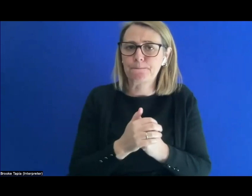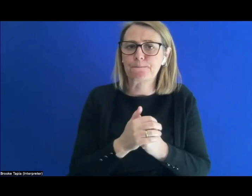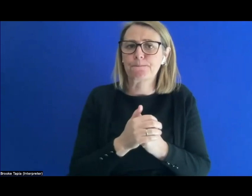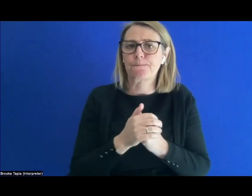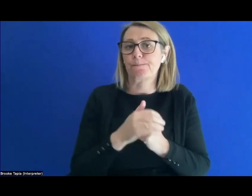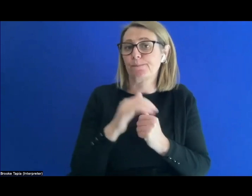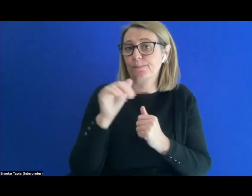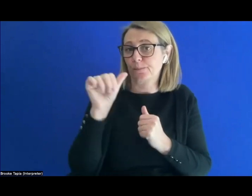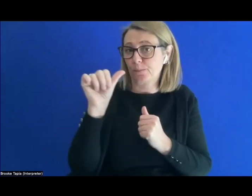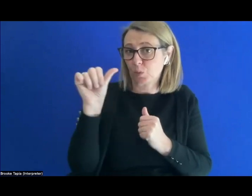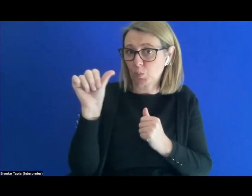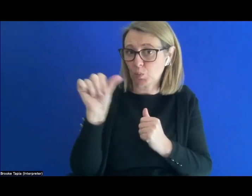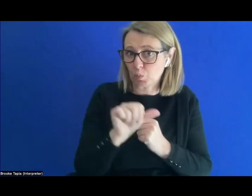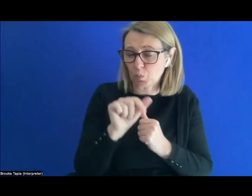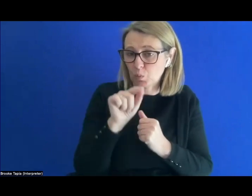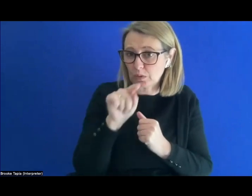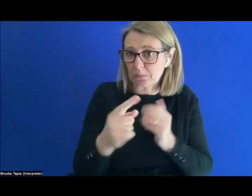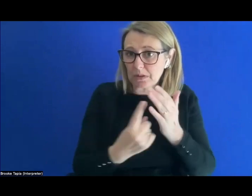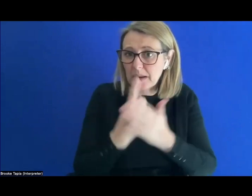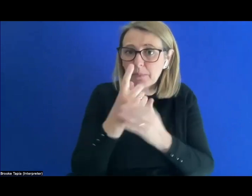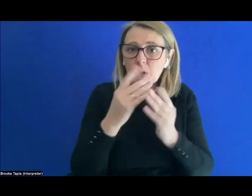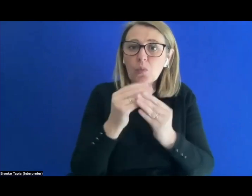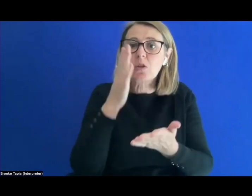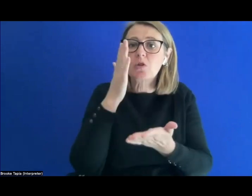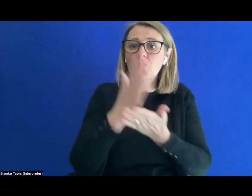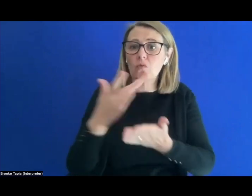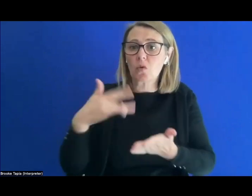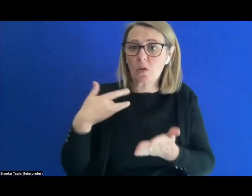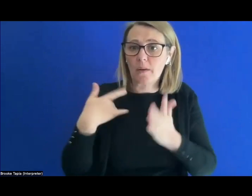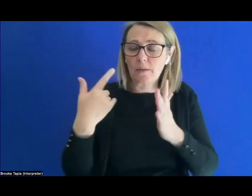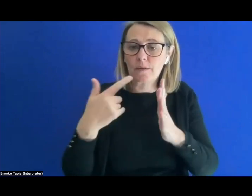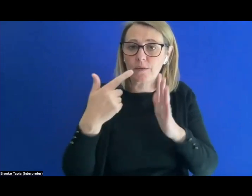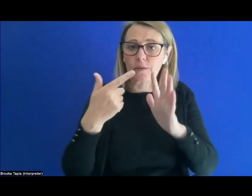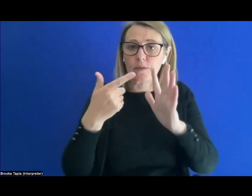should this be happening with real objects or should it be ones that are just kind of